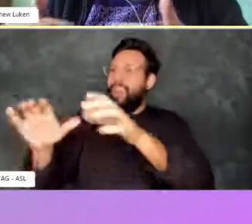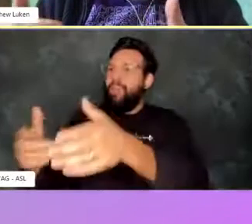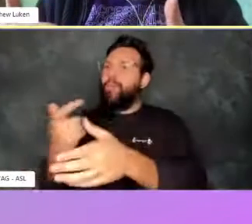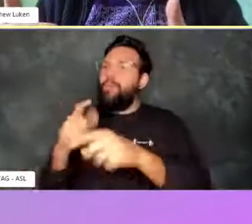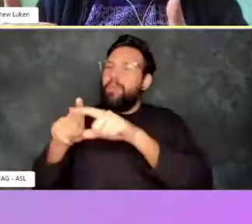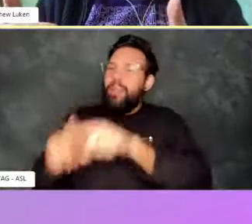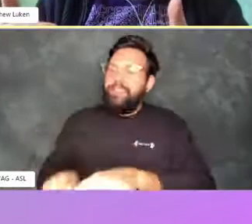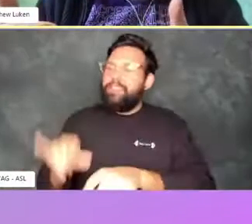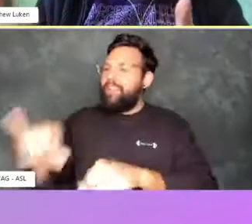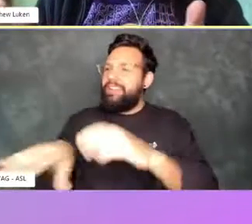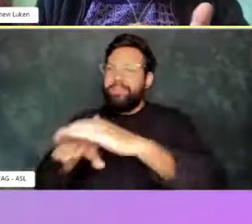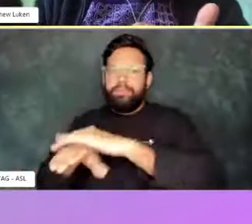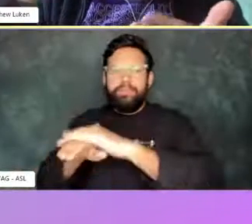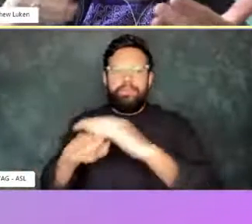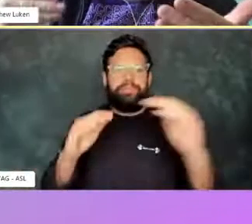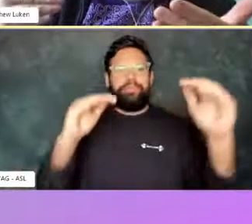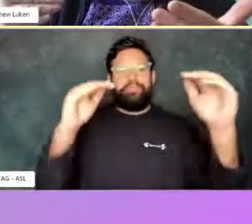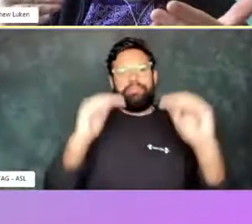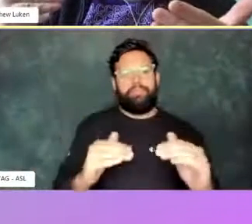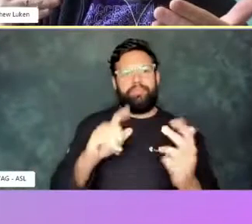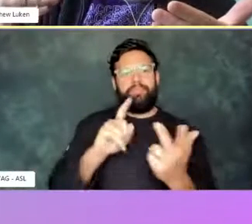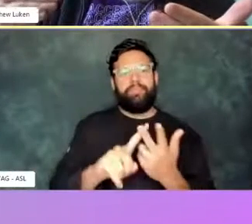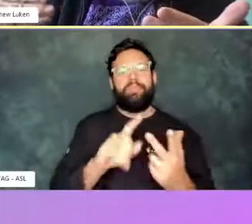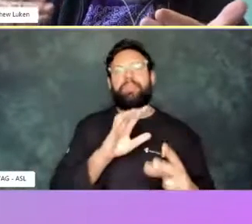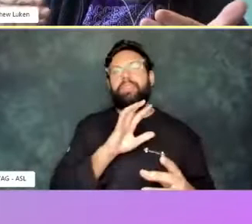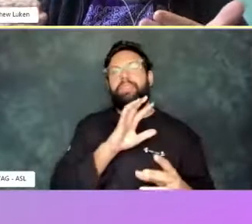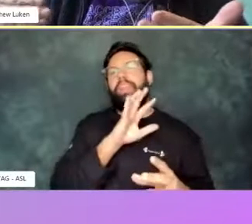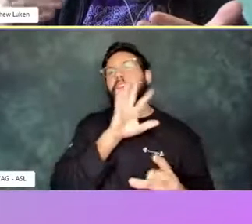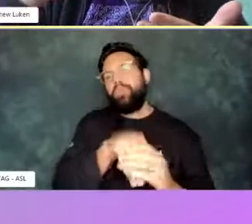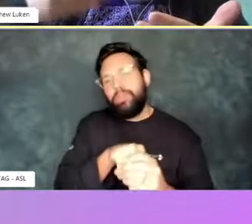to pick up another segment of the population with that distribution model. Going to